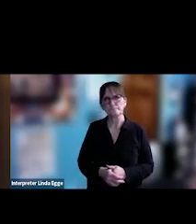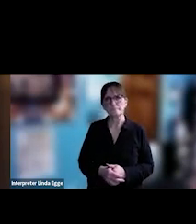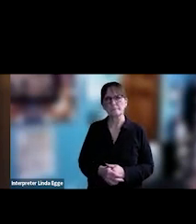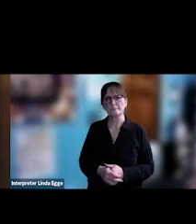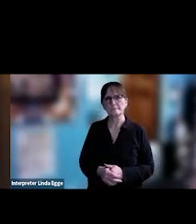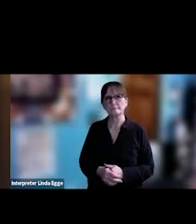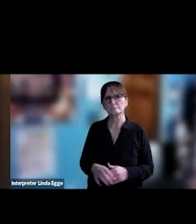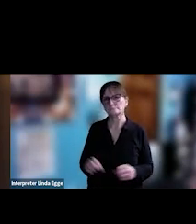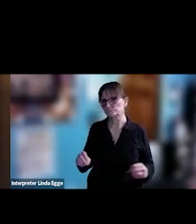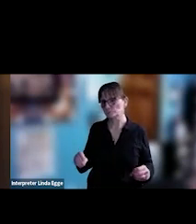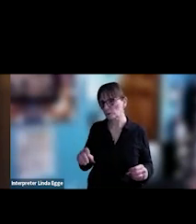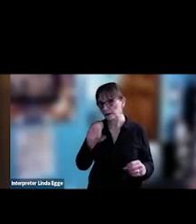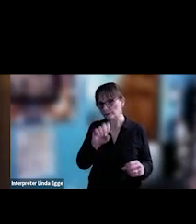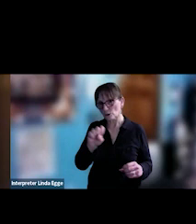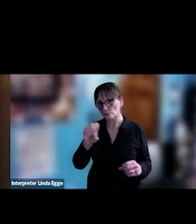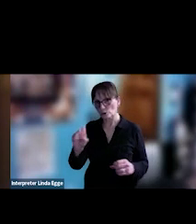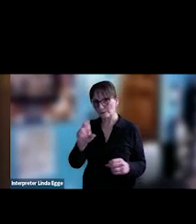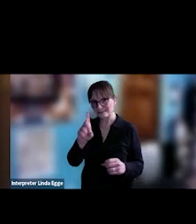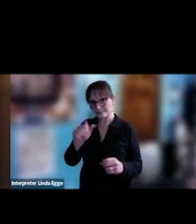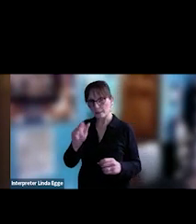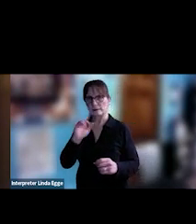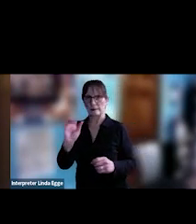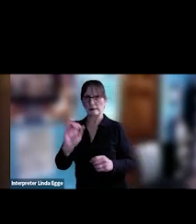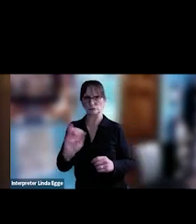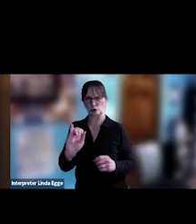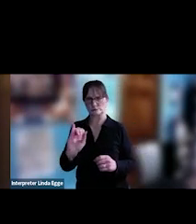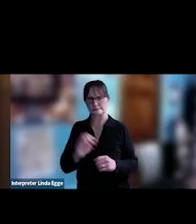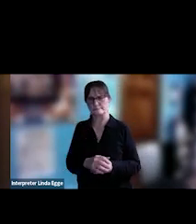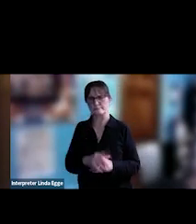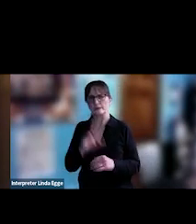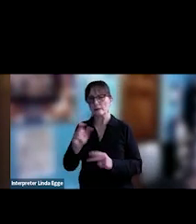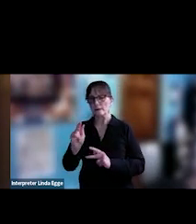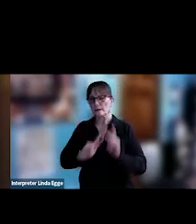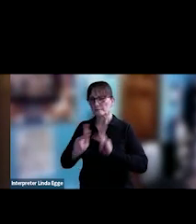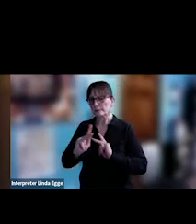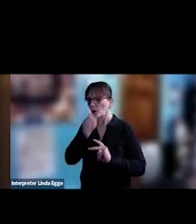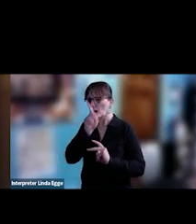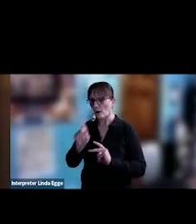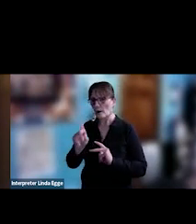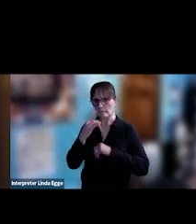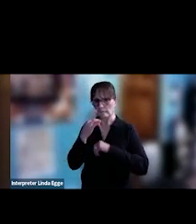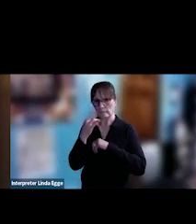So Social Security disability insurance. People are eligible for SSDI